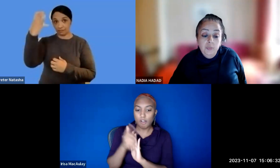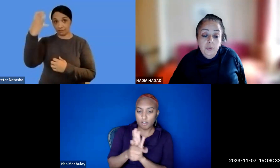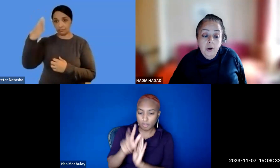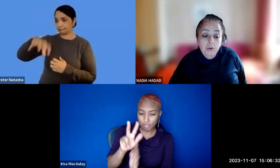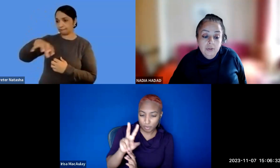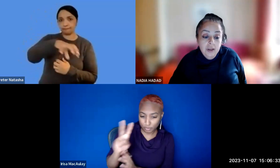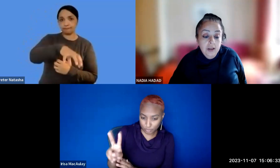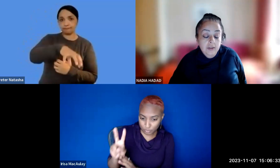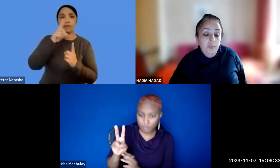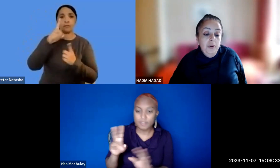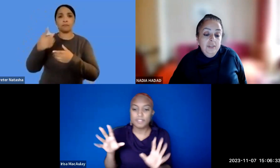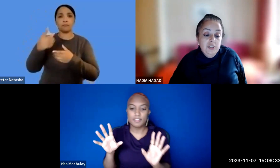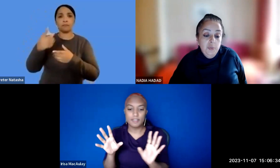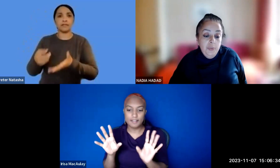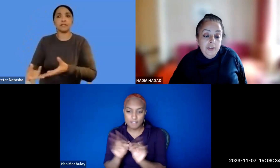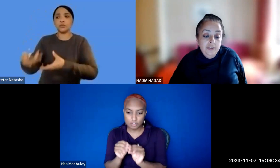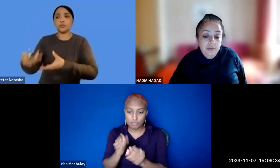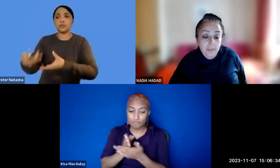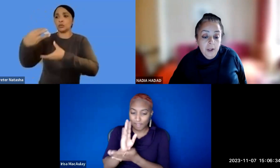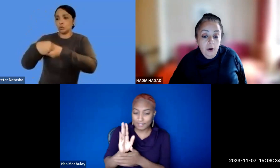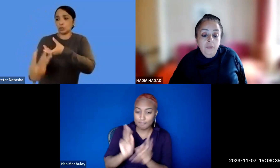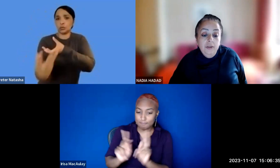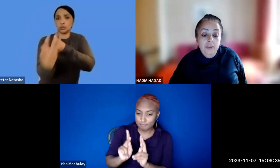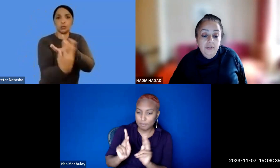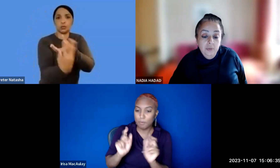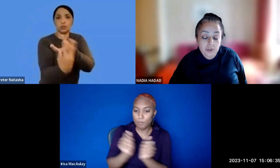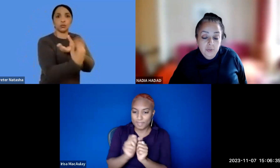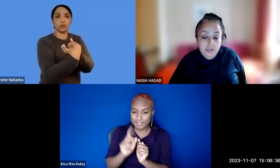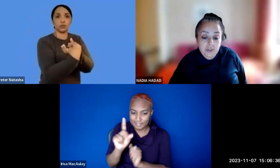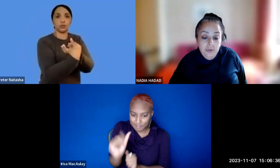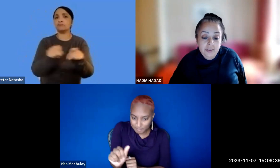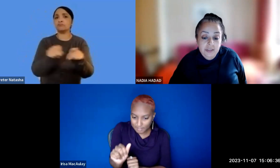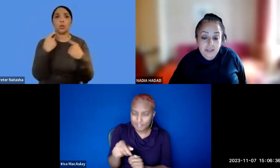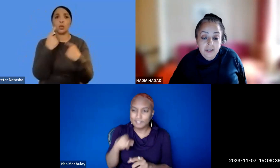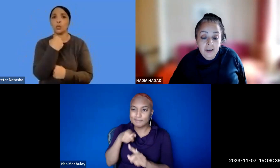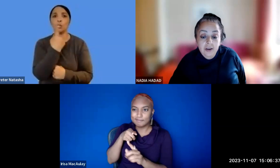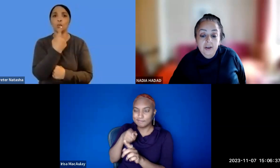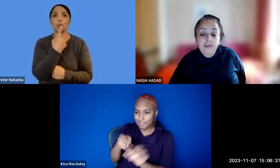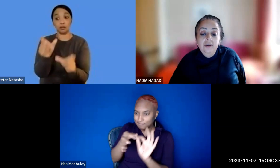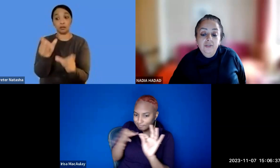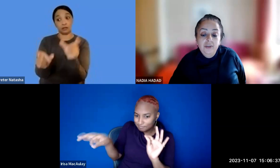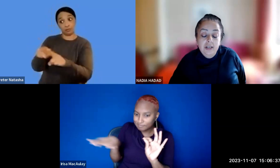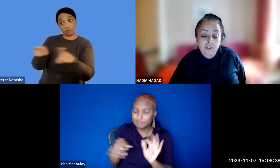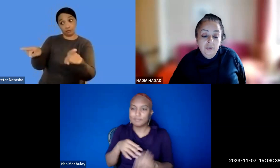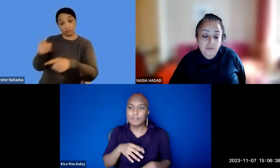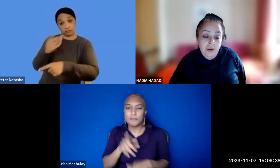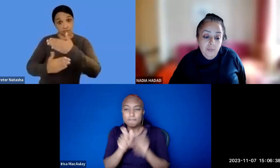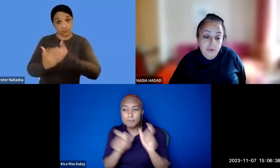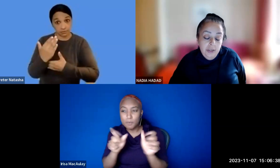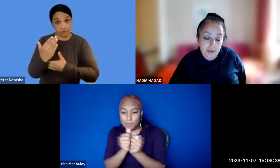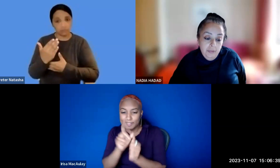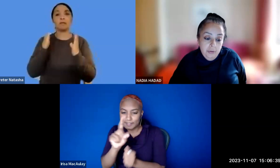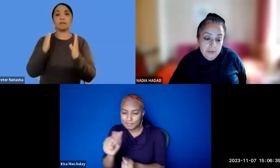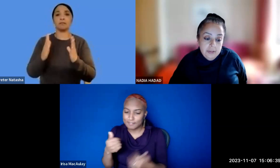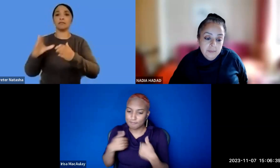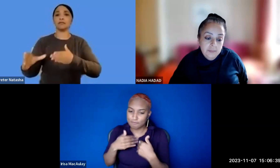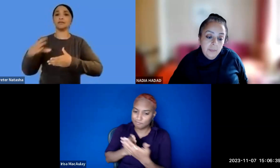and promote the participation of individuals with disabilities in international development efforts.